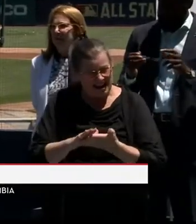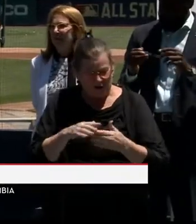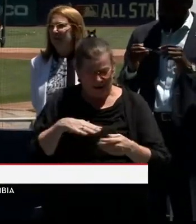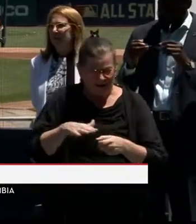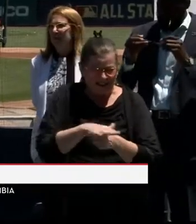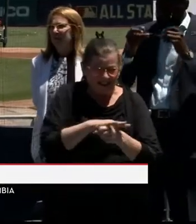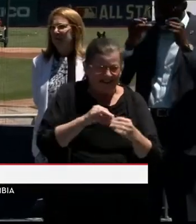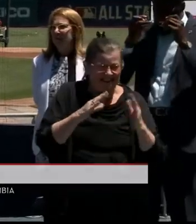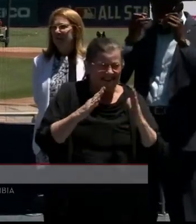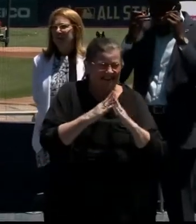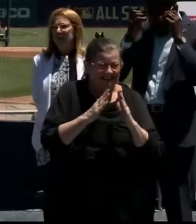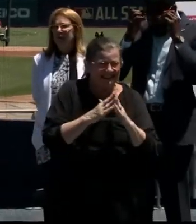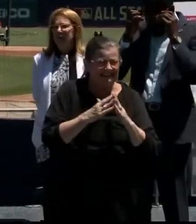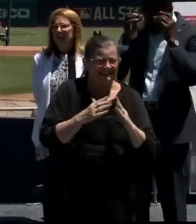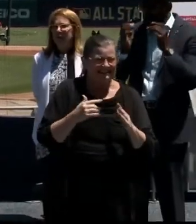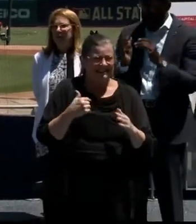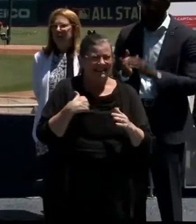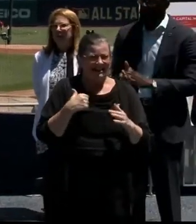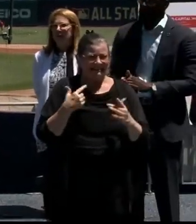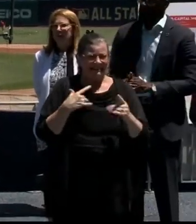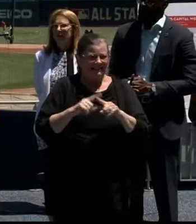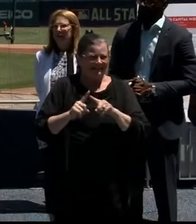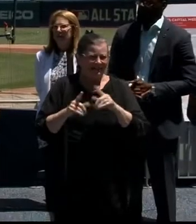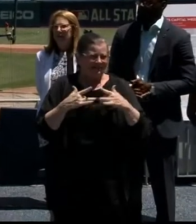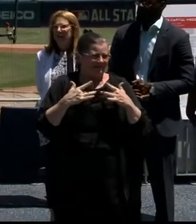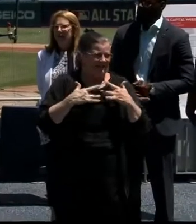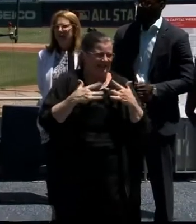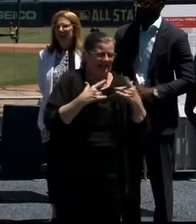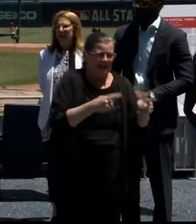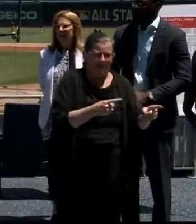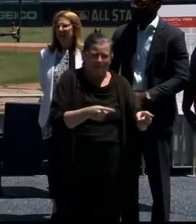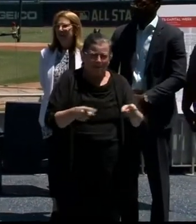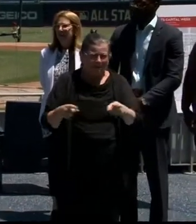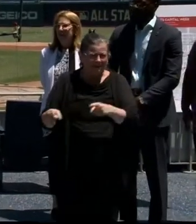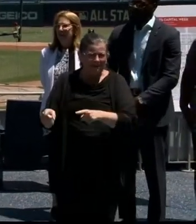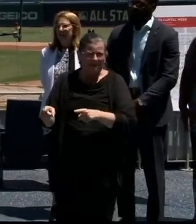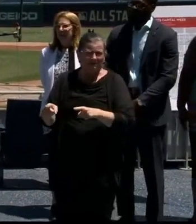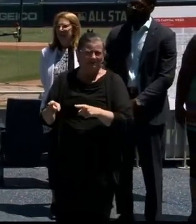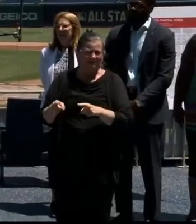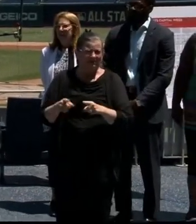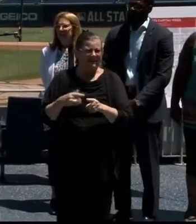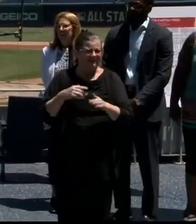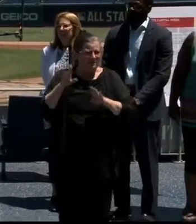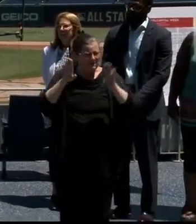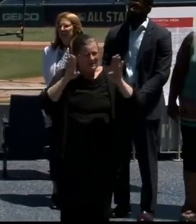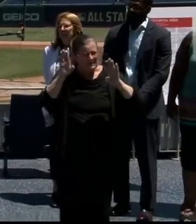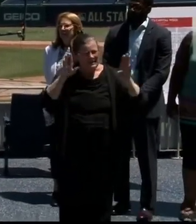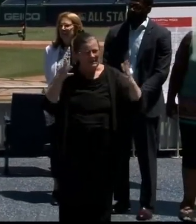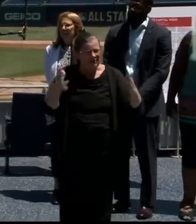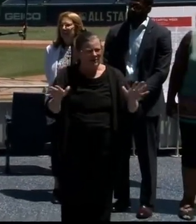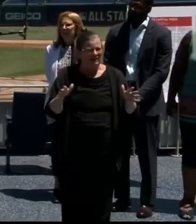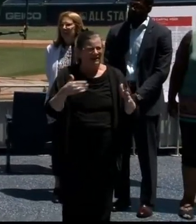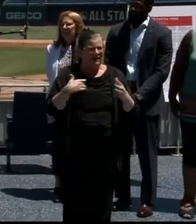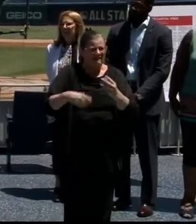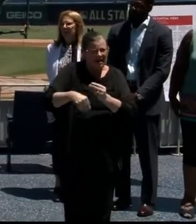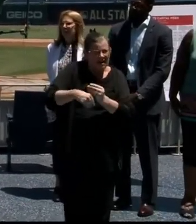THAT IS ALREADY SERVED BY A BID THAT THEY HAVE EVEN EXTRA CLEAN AND SAFE AND BEAUTIFICATION EFFORTS AND BRANDING EFFORTS